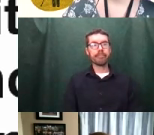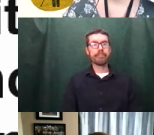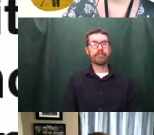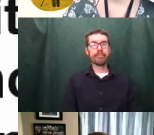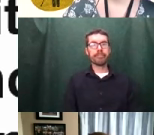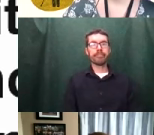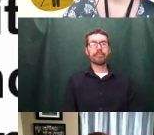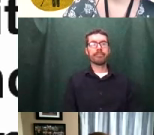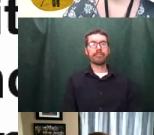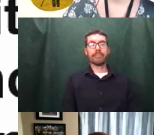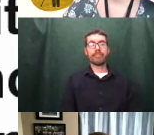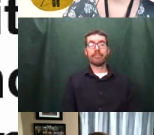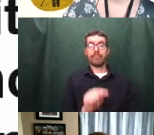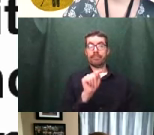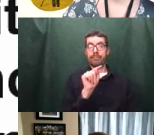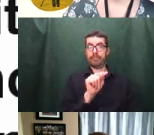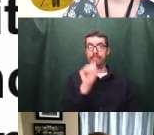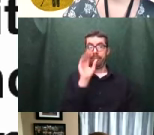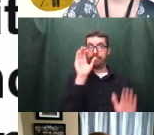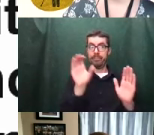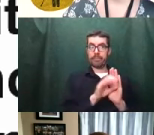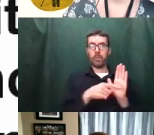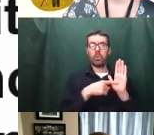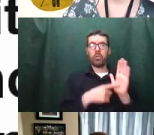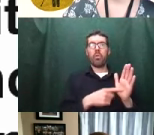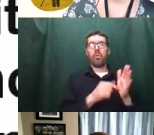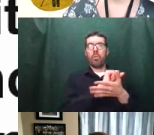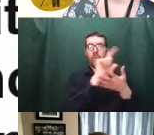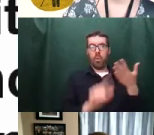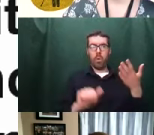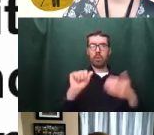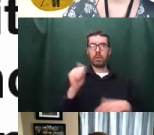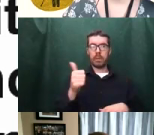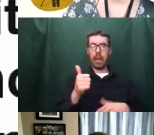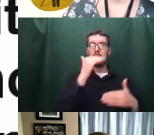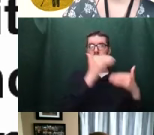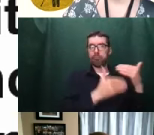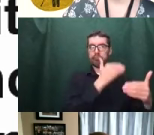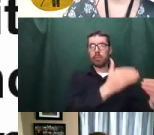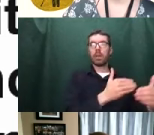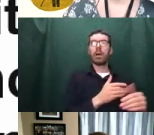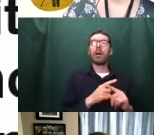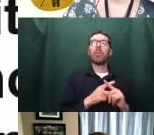is a list of the principles in order, but for the purposes of our presentation, we chose